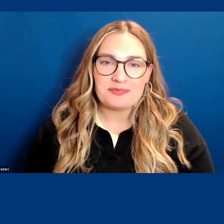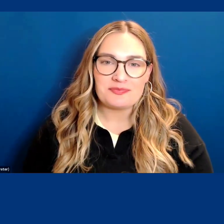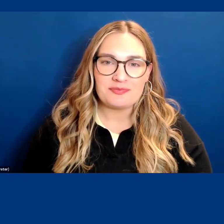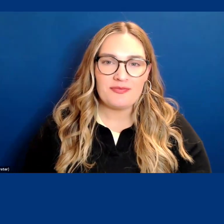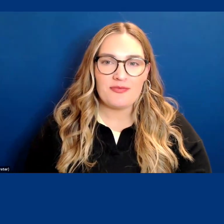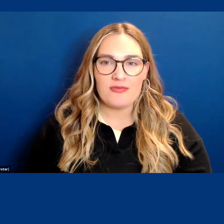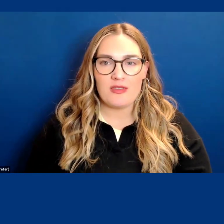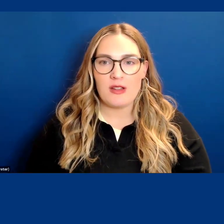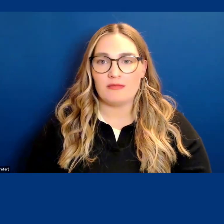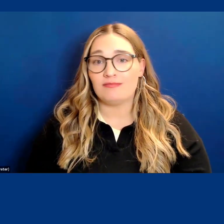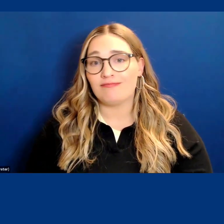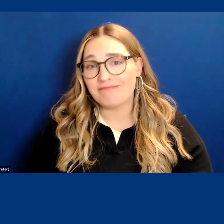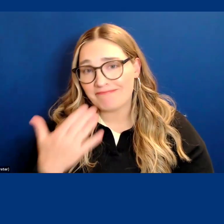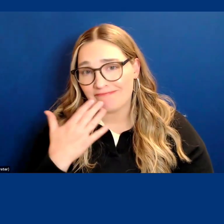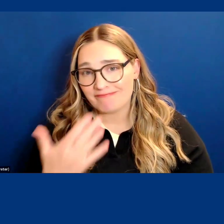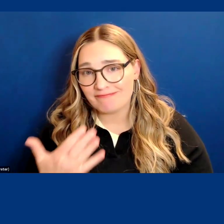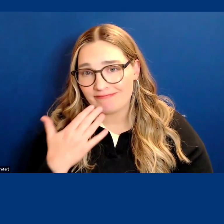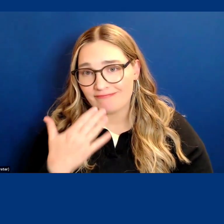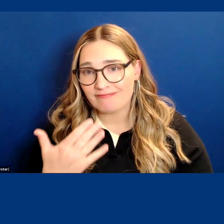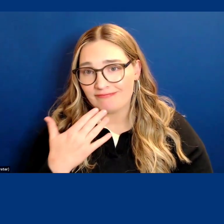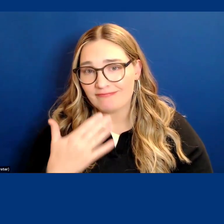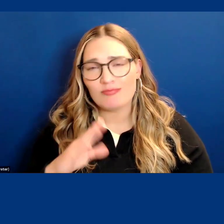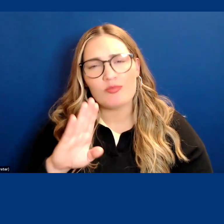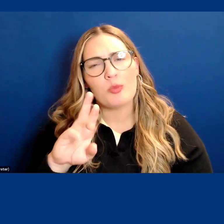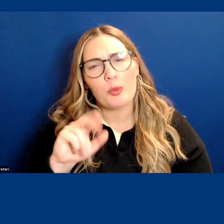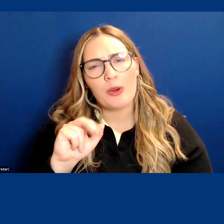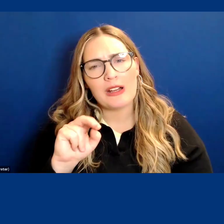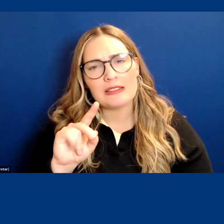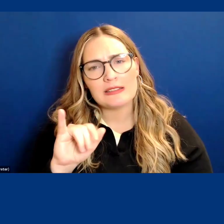Thank you. Brandie, when you think about